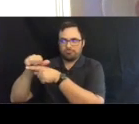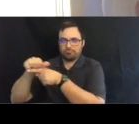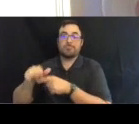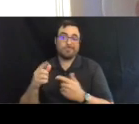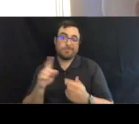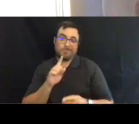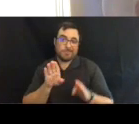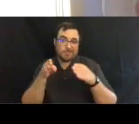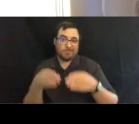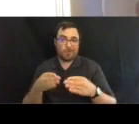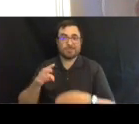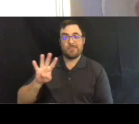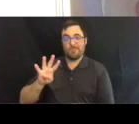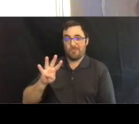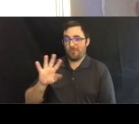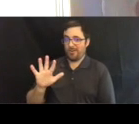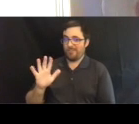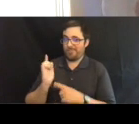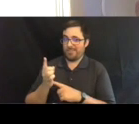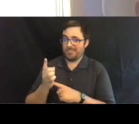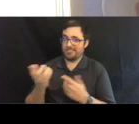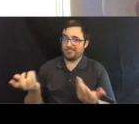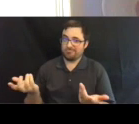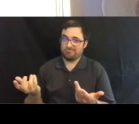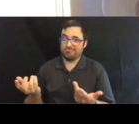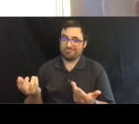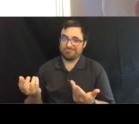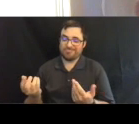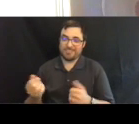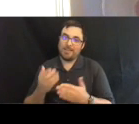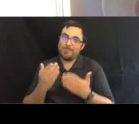was lessons and I might not spend 45 minutes on the Three Bears,